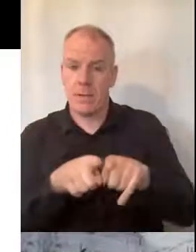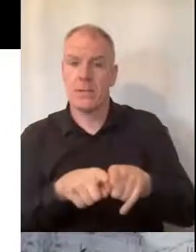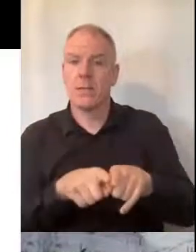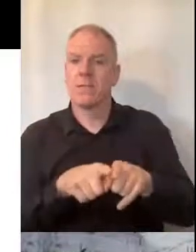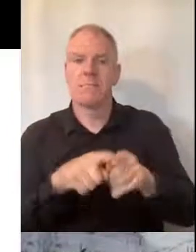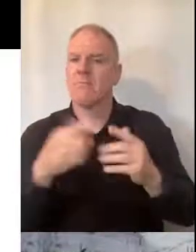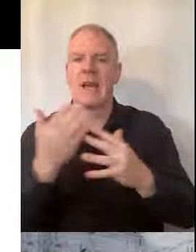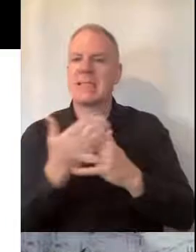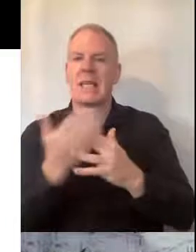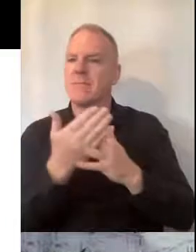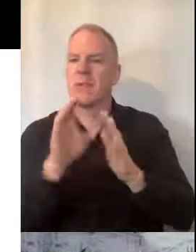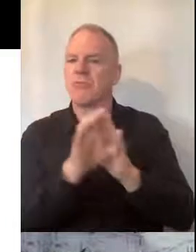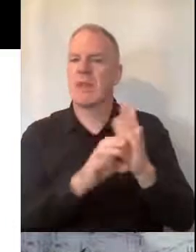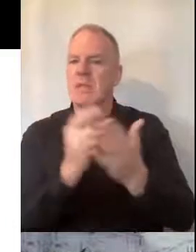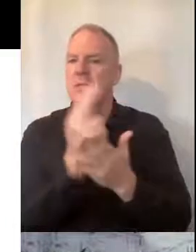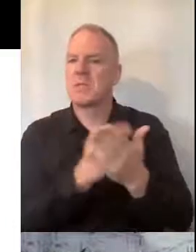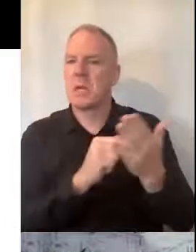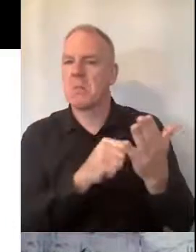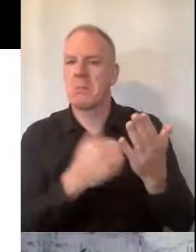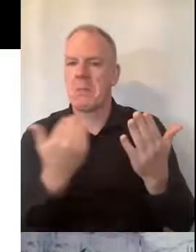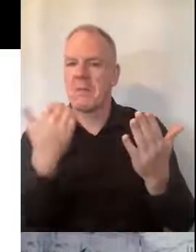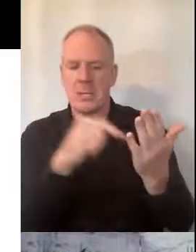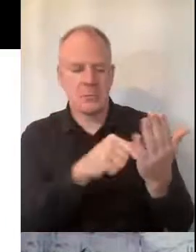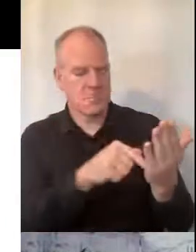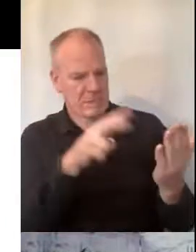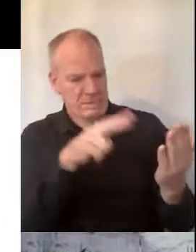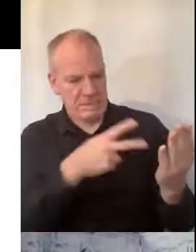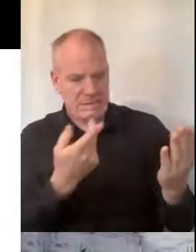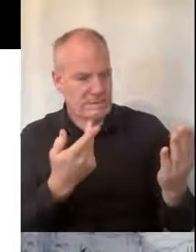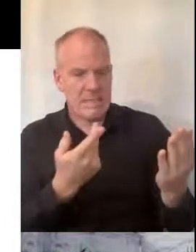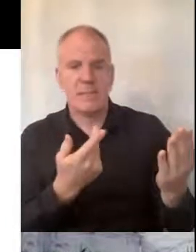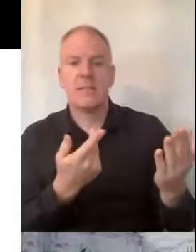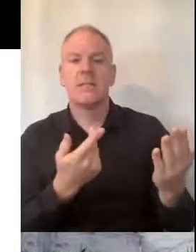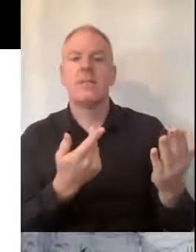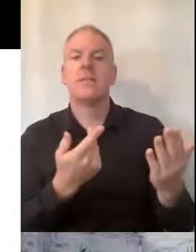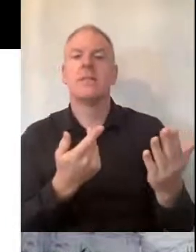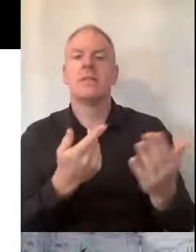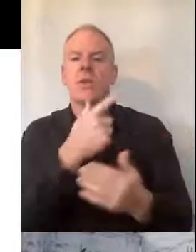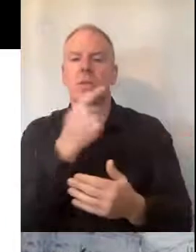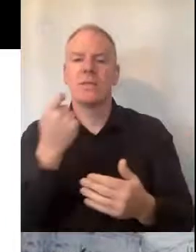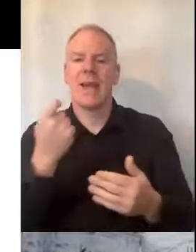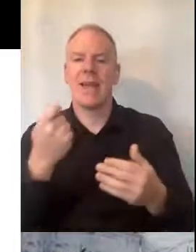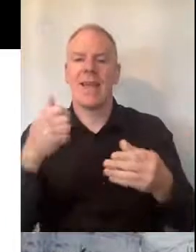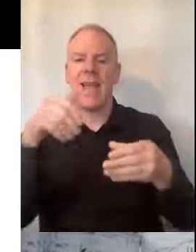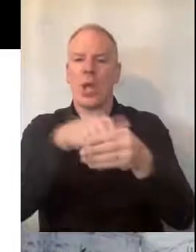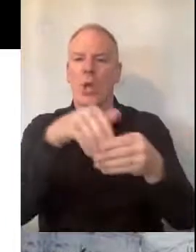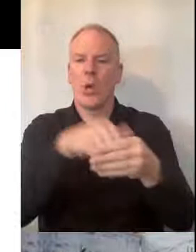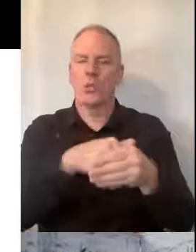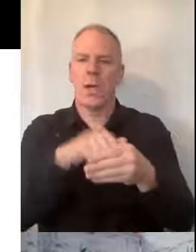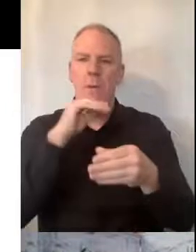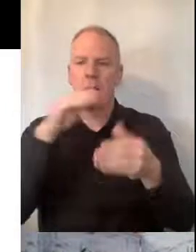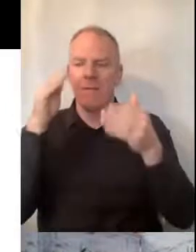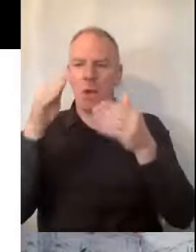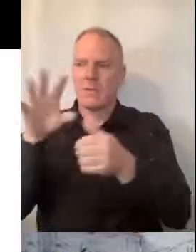inaccessible curriculum design or content. When people say inclusion but they only focus on a particular group.